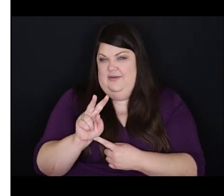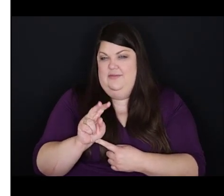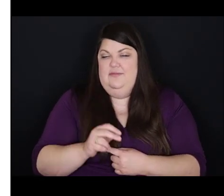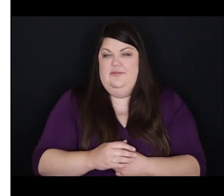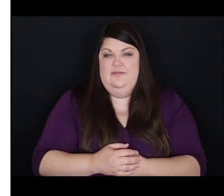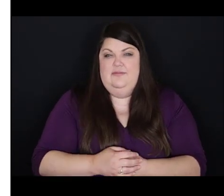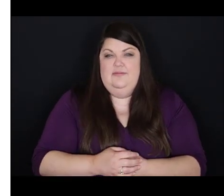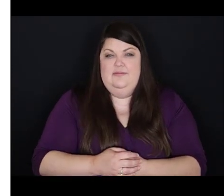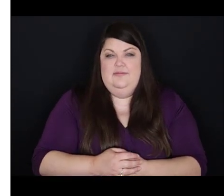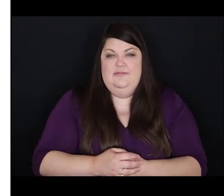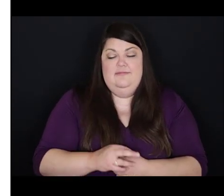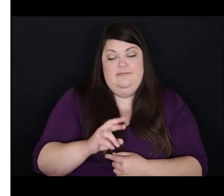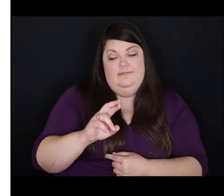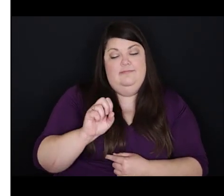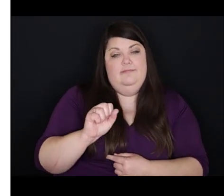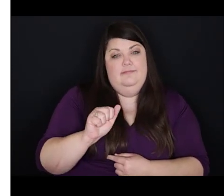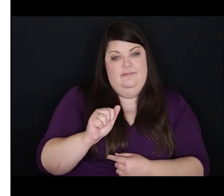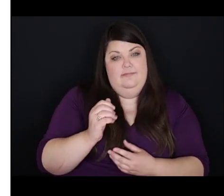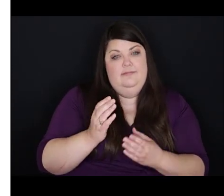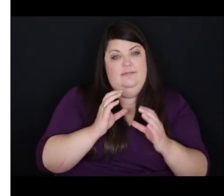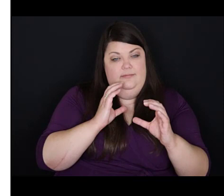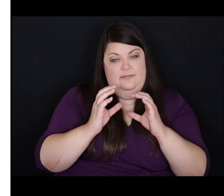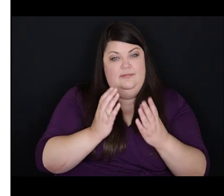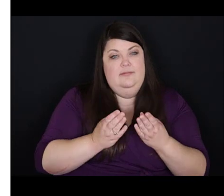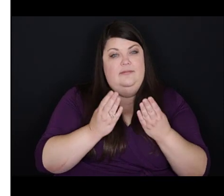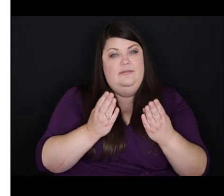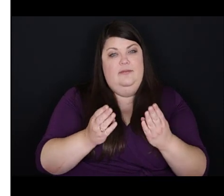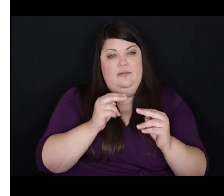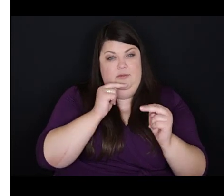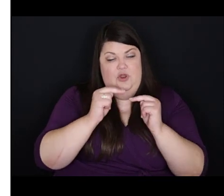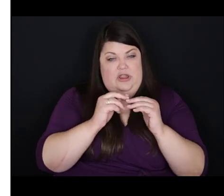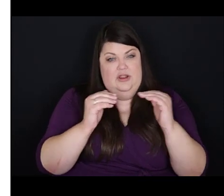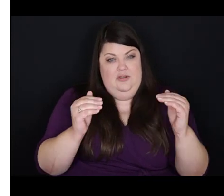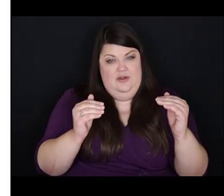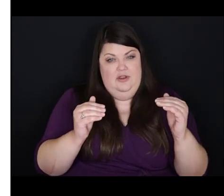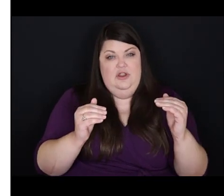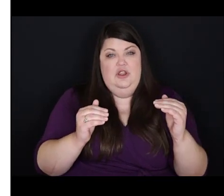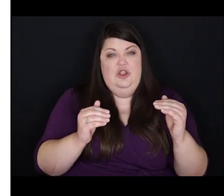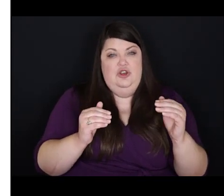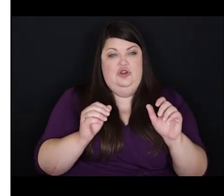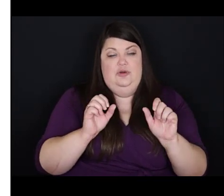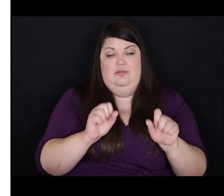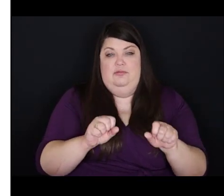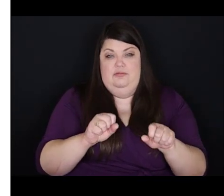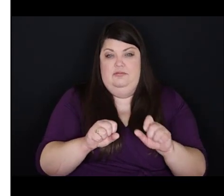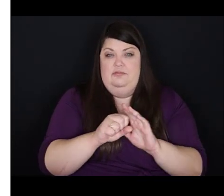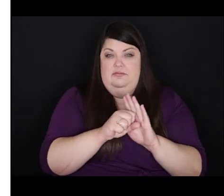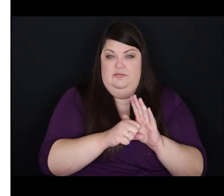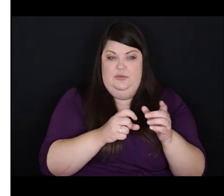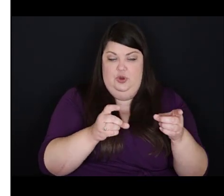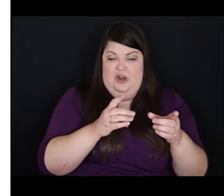RSA will communicate proposed negotiated levels to respective State directors by April 1st.